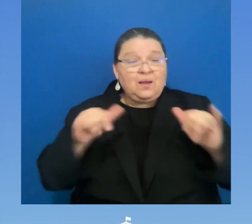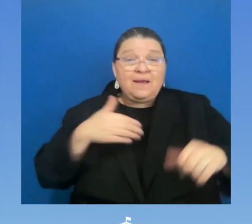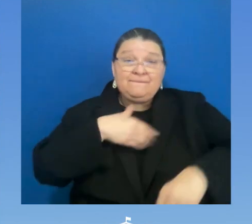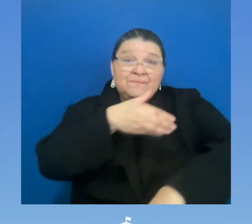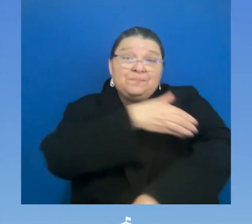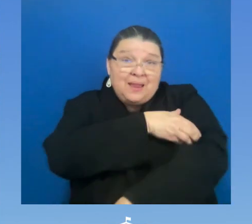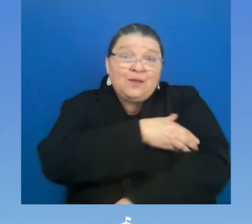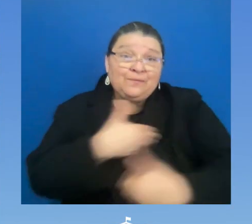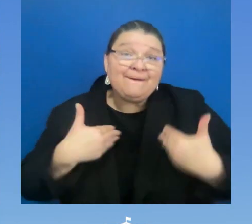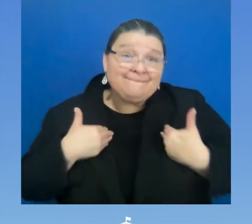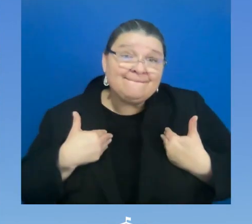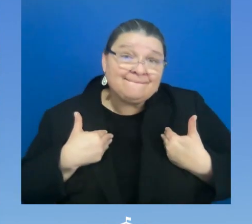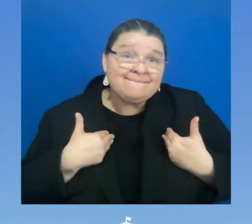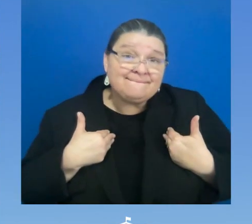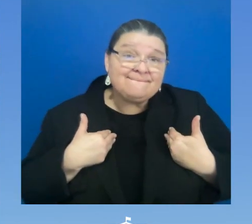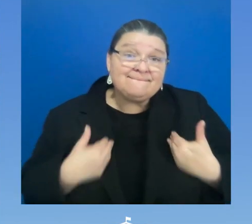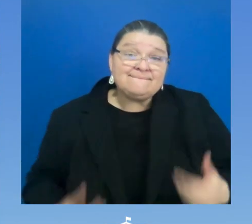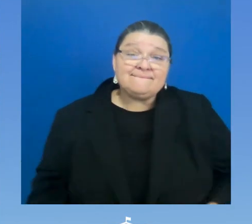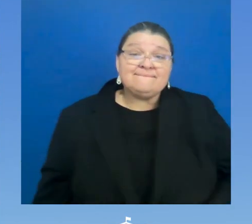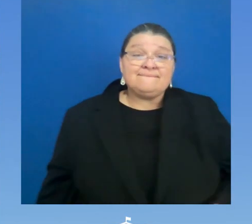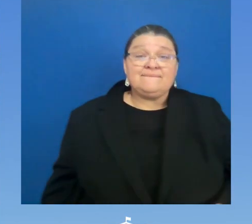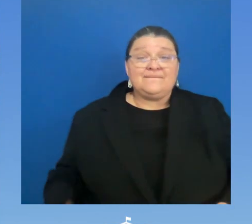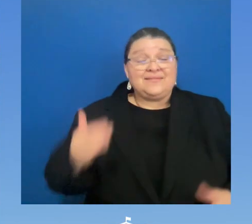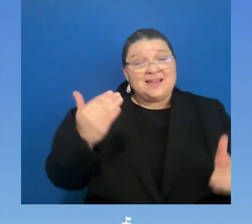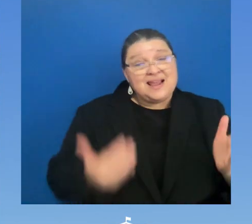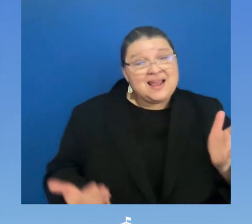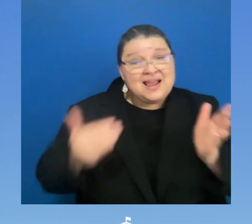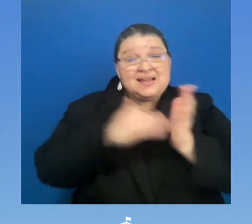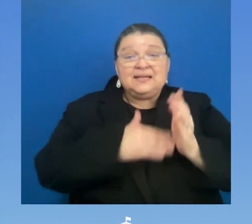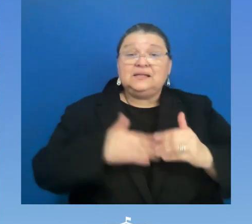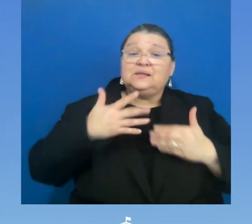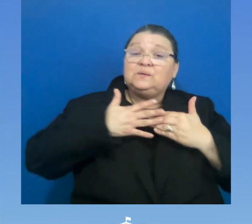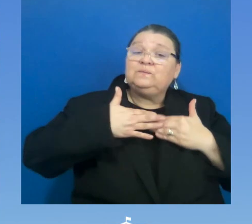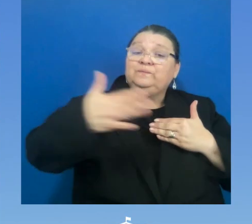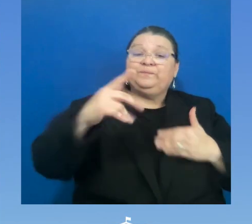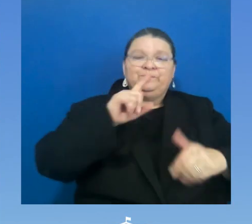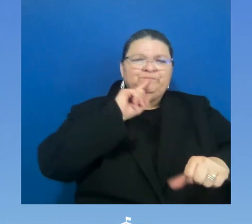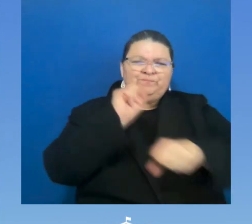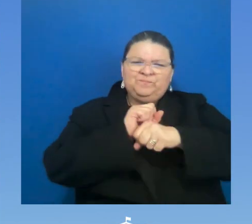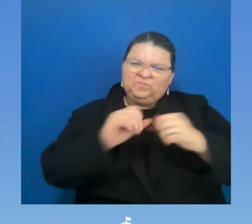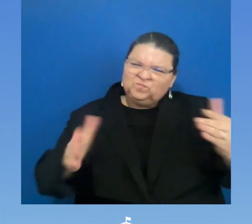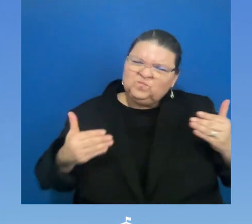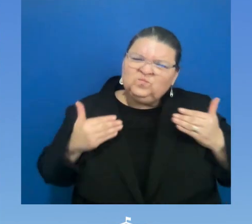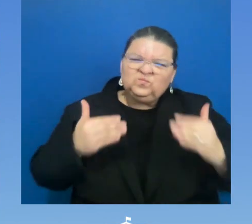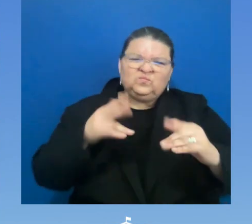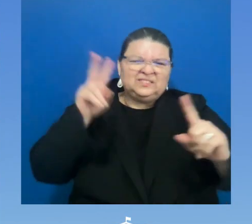I thought it was so brave -- so incredibly brave. And it's the -- it was the next evolution of the battle